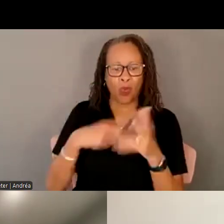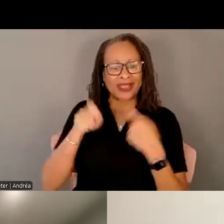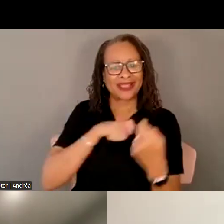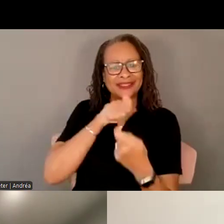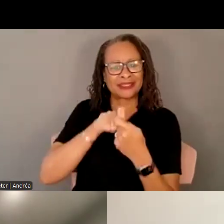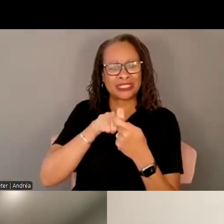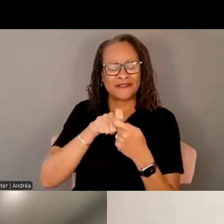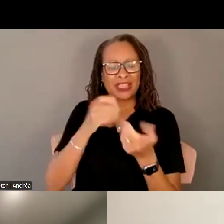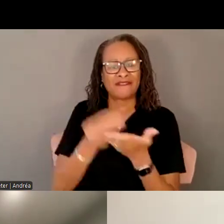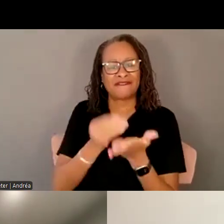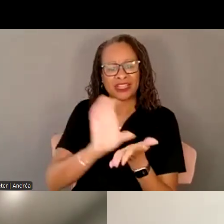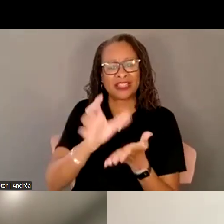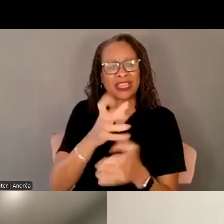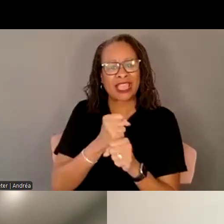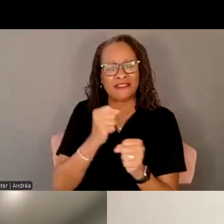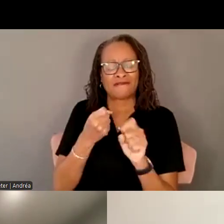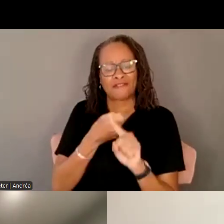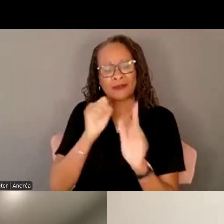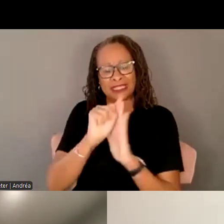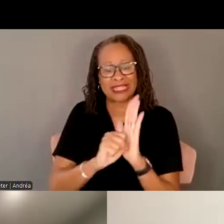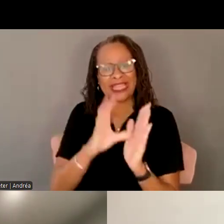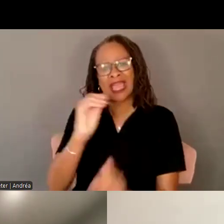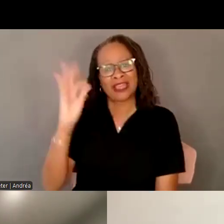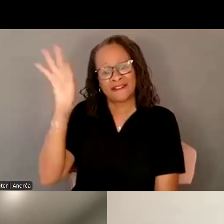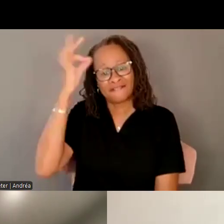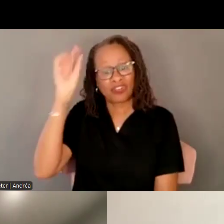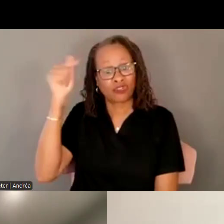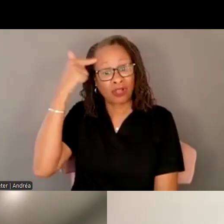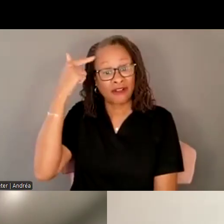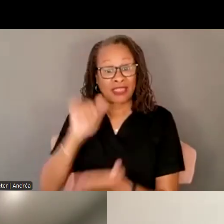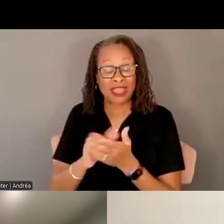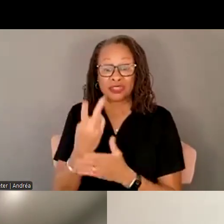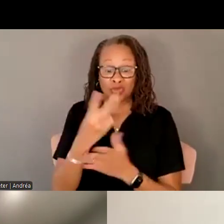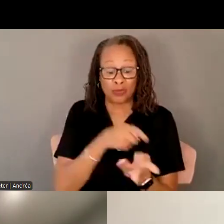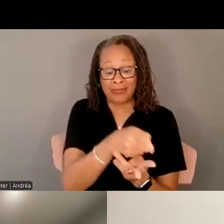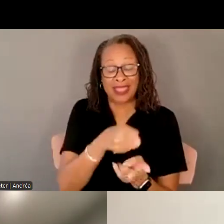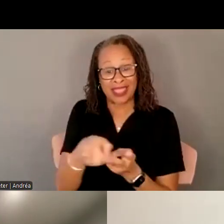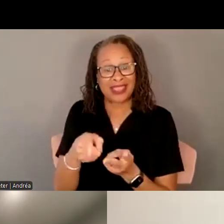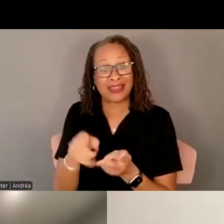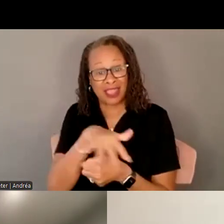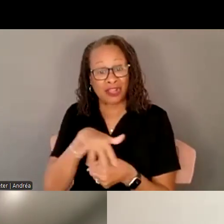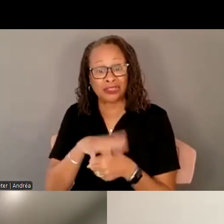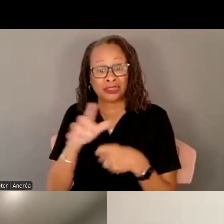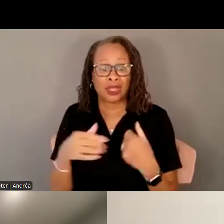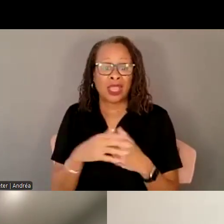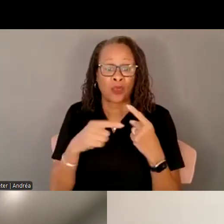from the state and federal government. So those come from kind of two main pots when it comes to providing employment services for folks